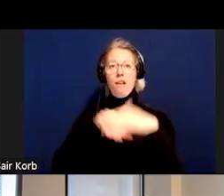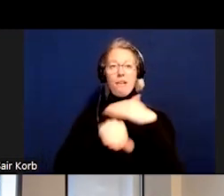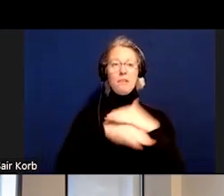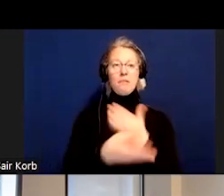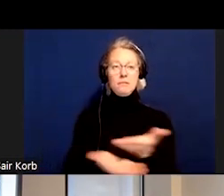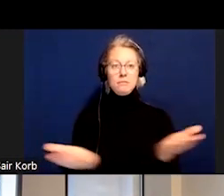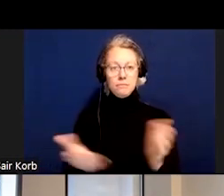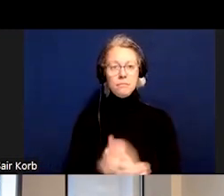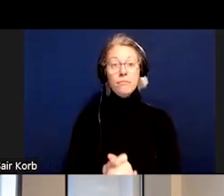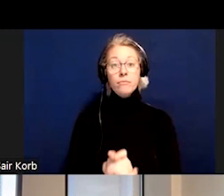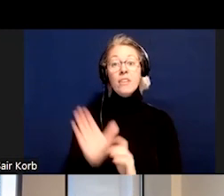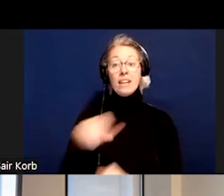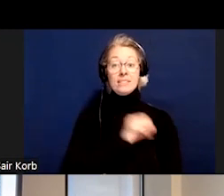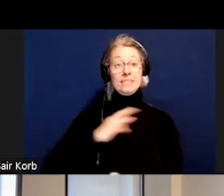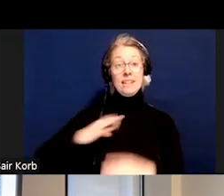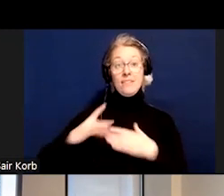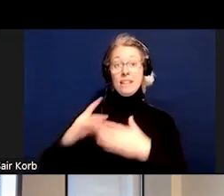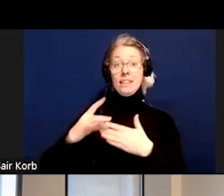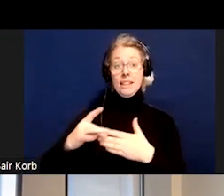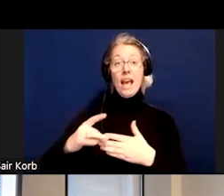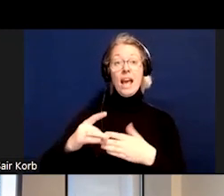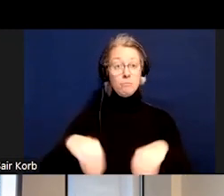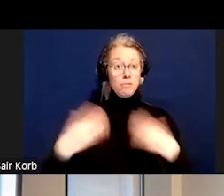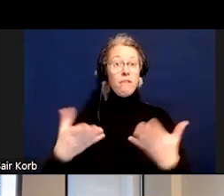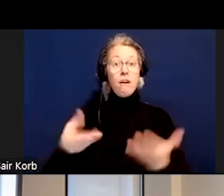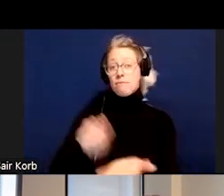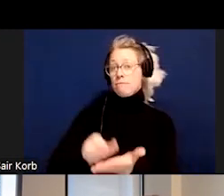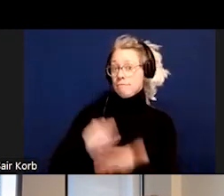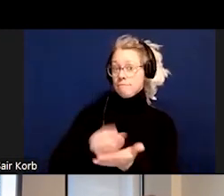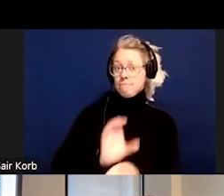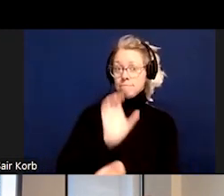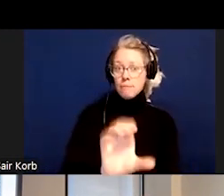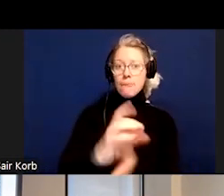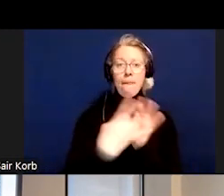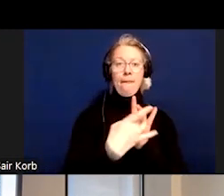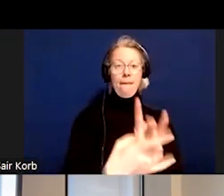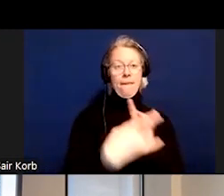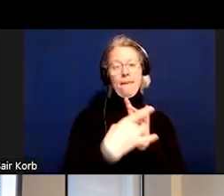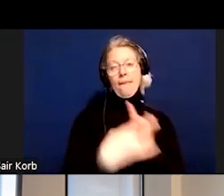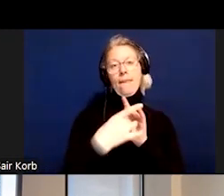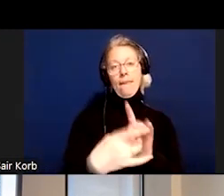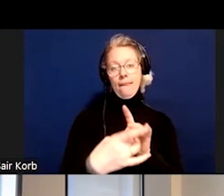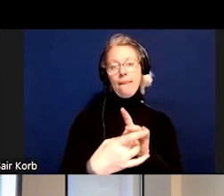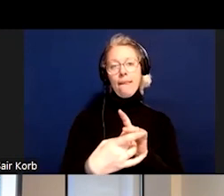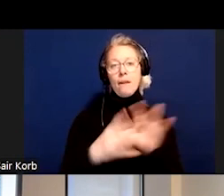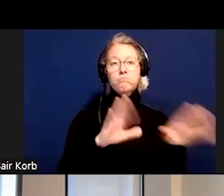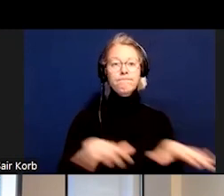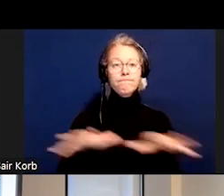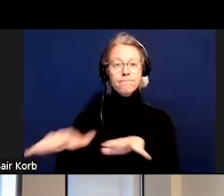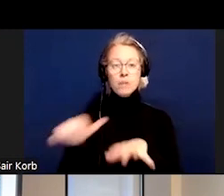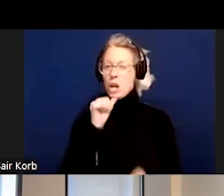a staff-led proactive funding program, relational funding program, for the past years, and in